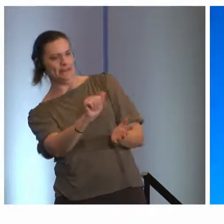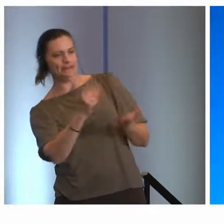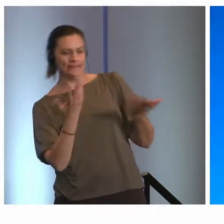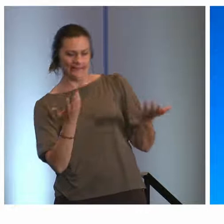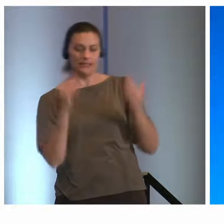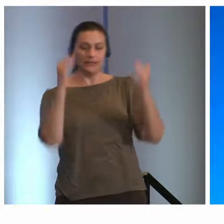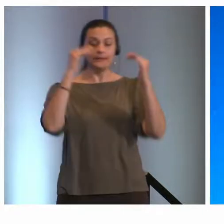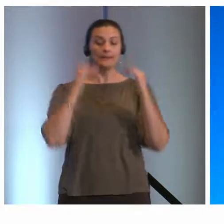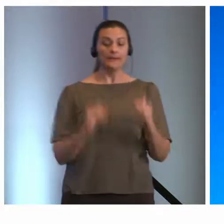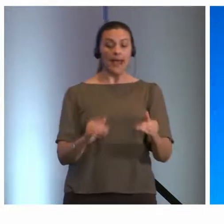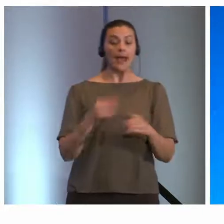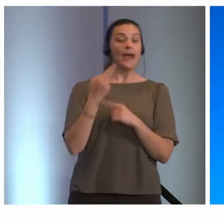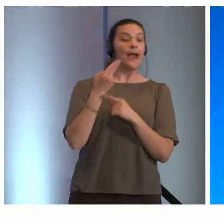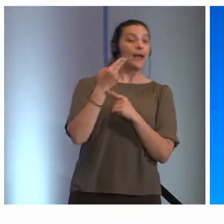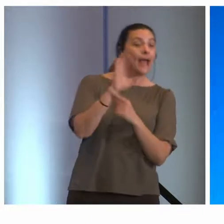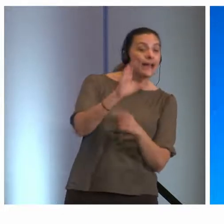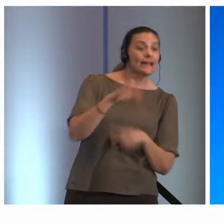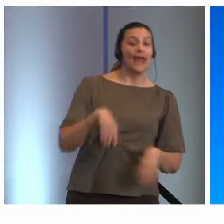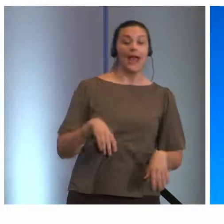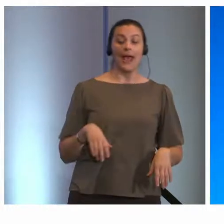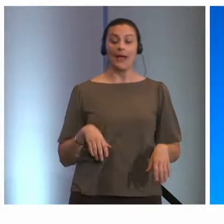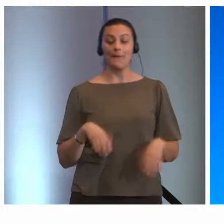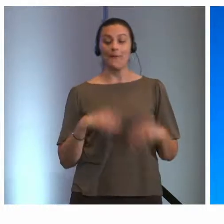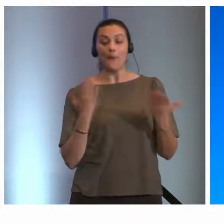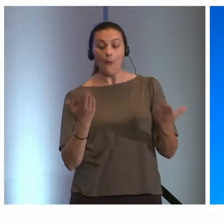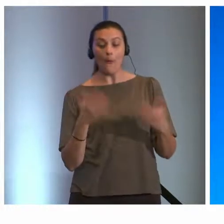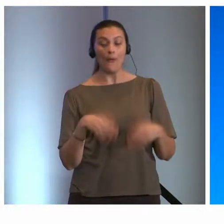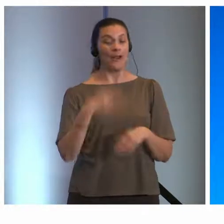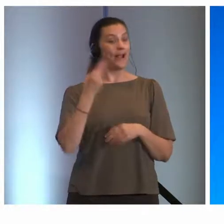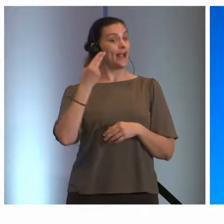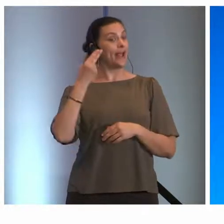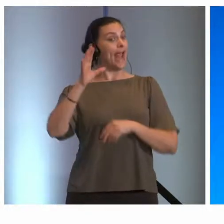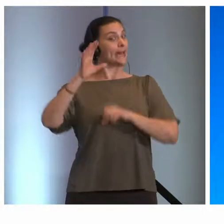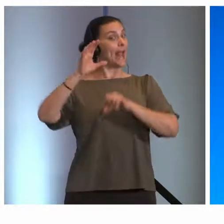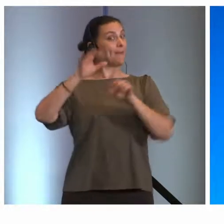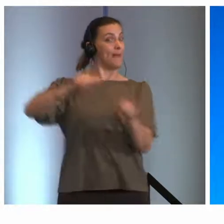return to the medical model of disability.